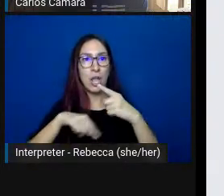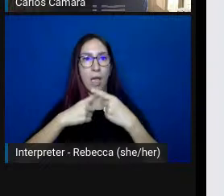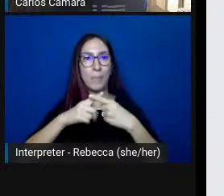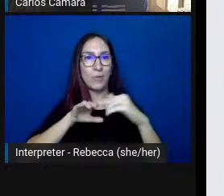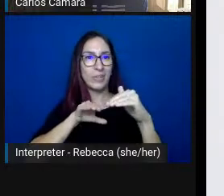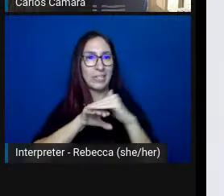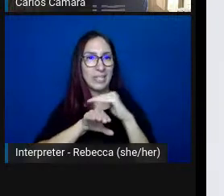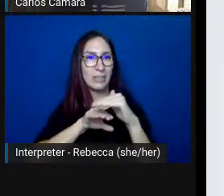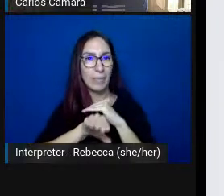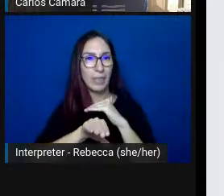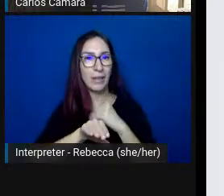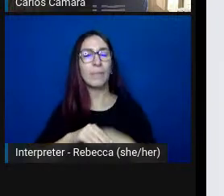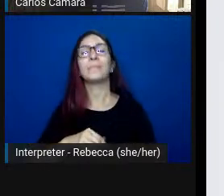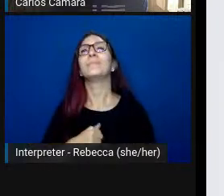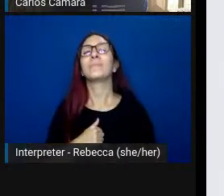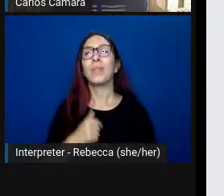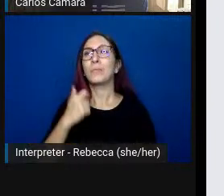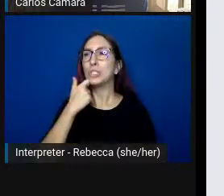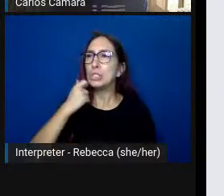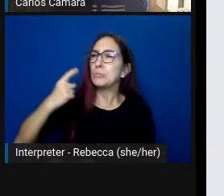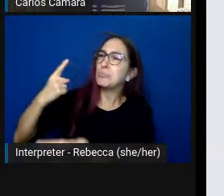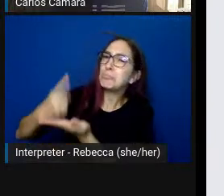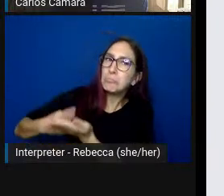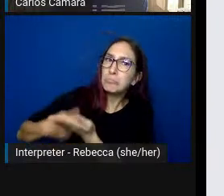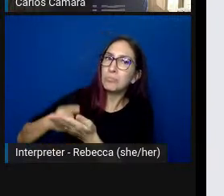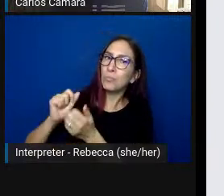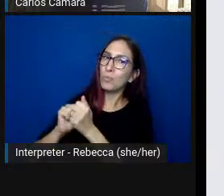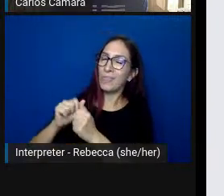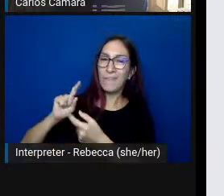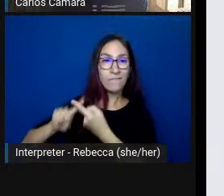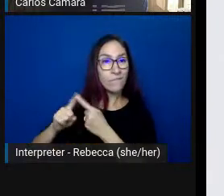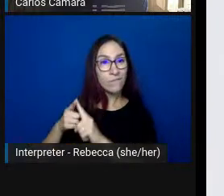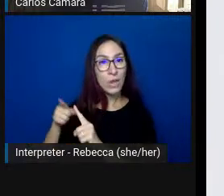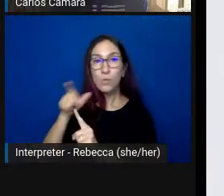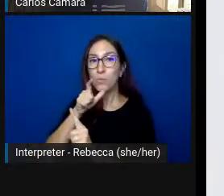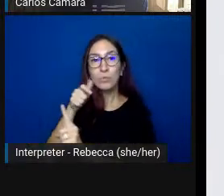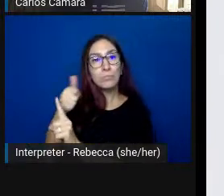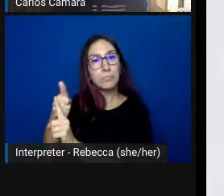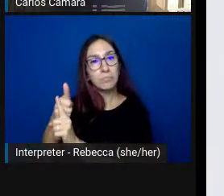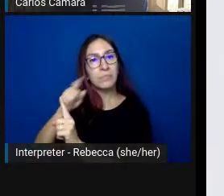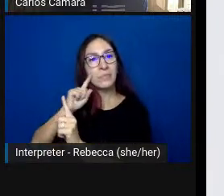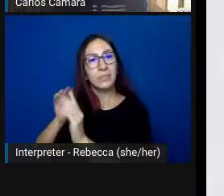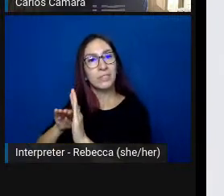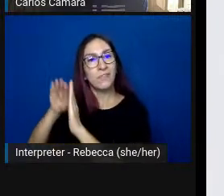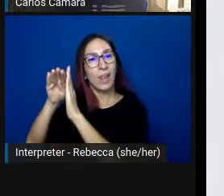event is great. It is huge. Keep promoting and teaching accessibility.